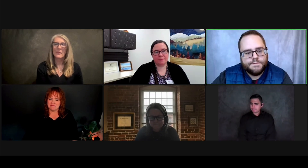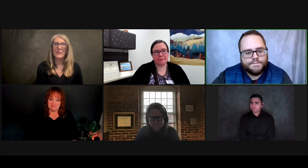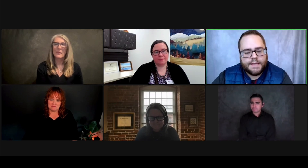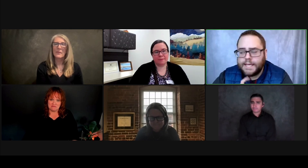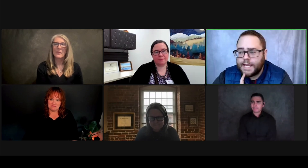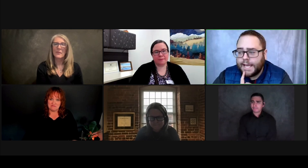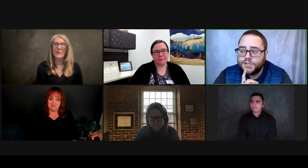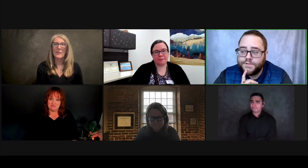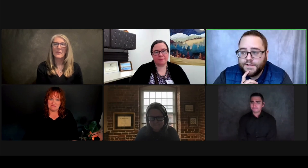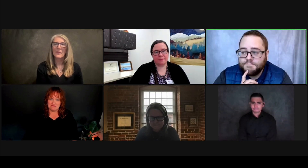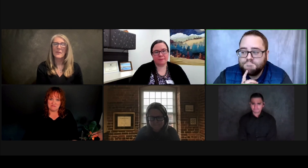Think I answered everything.